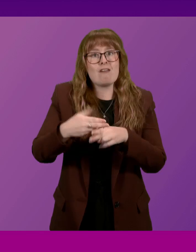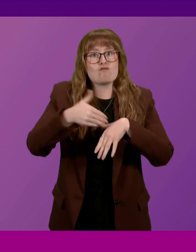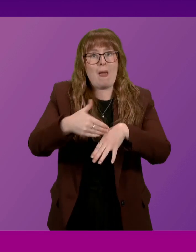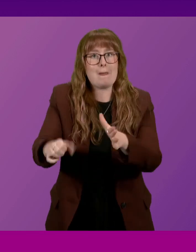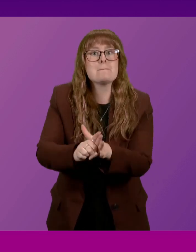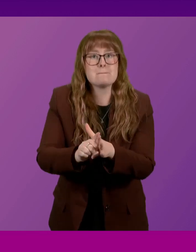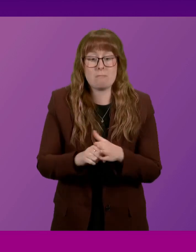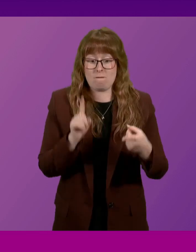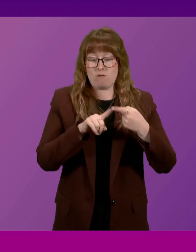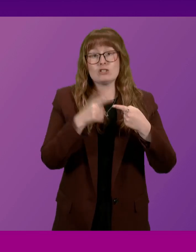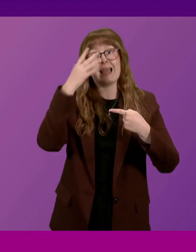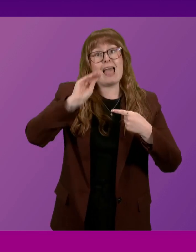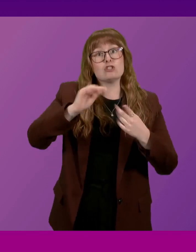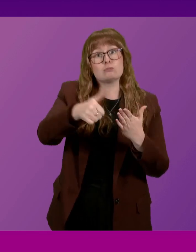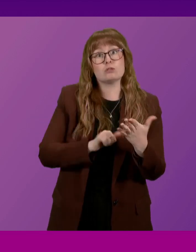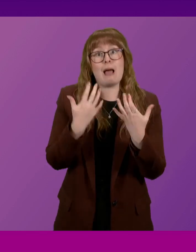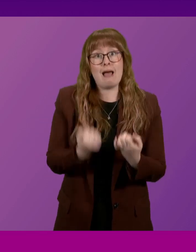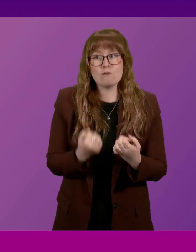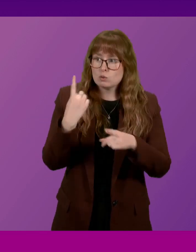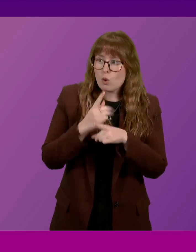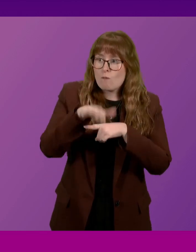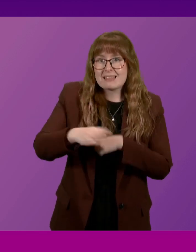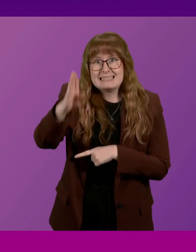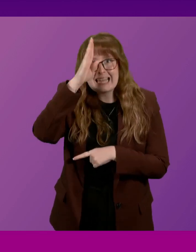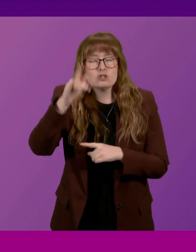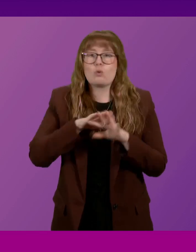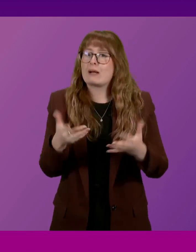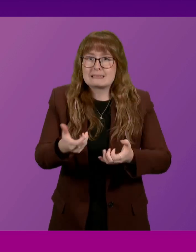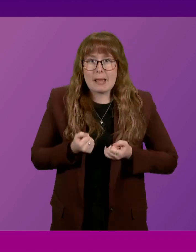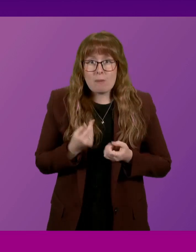we have education programmes on the danger and the unacceptability of carrying a knife